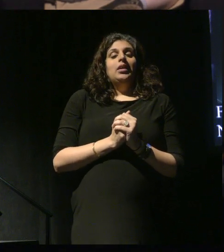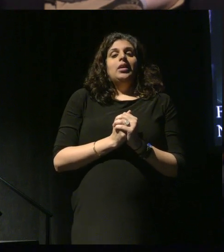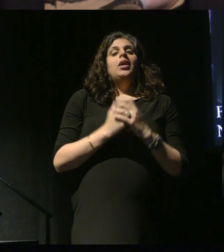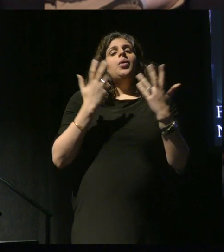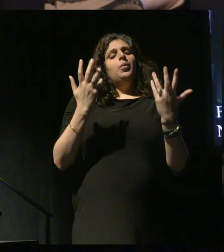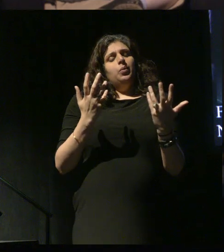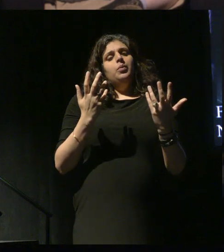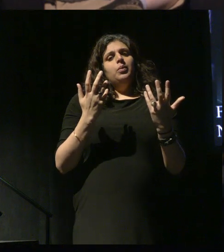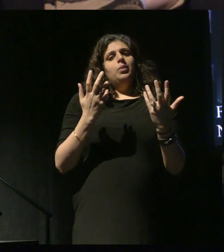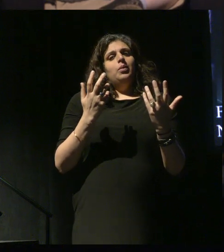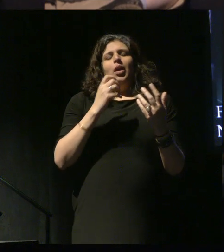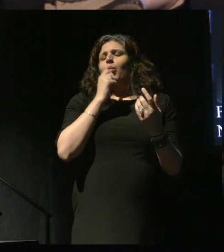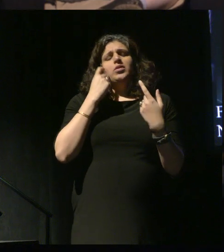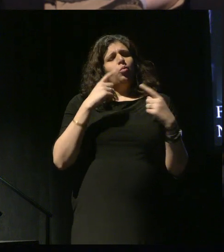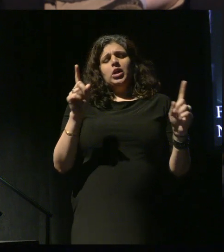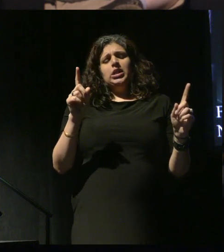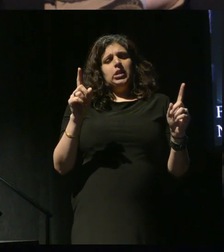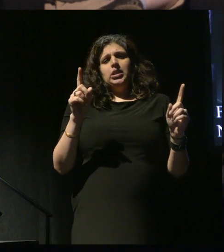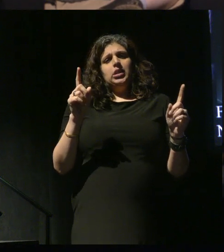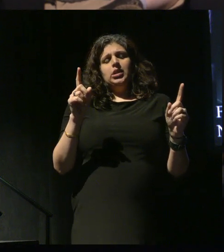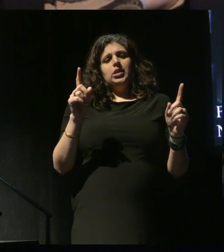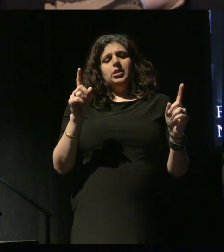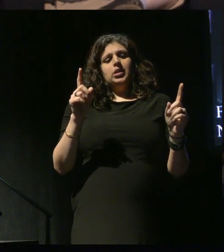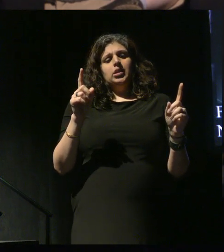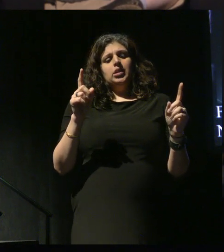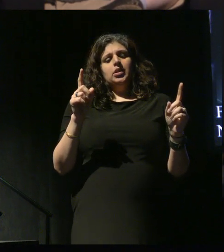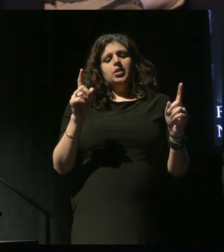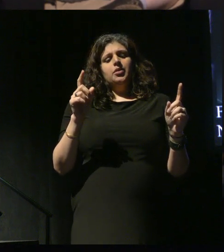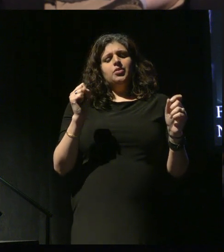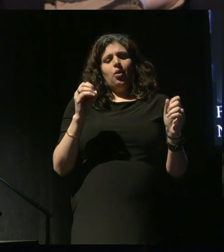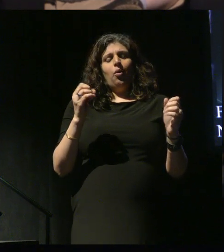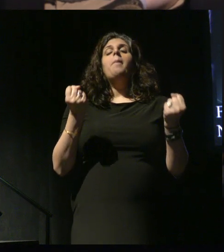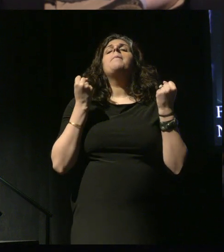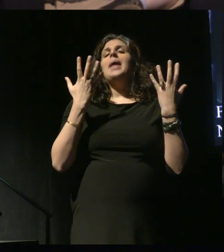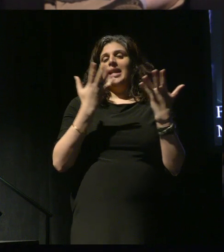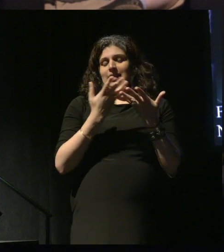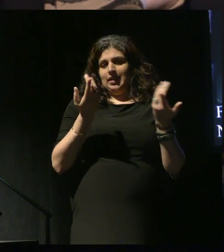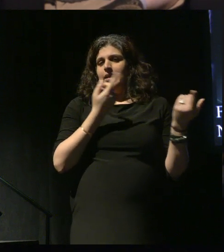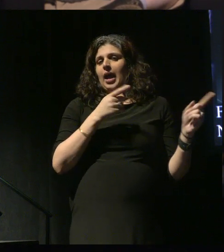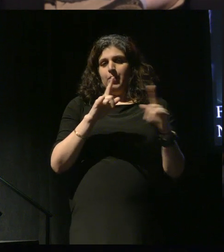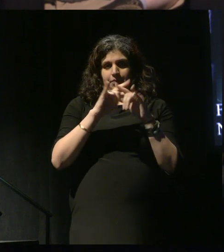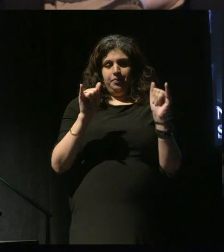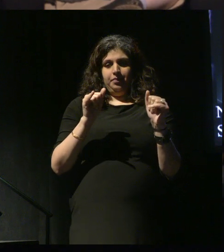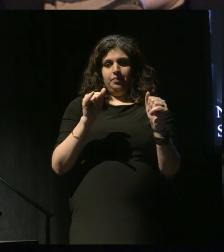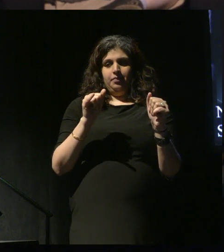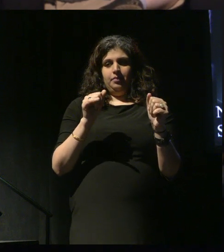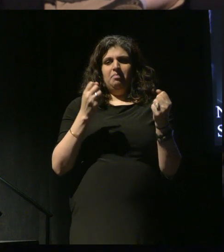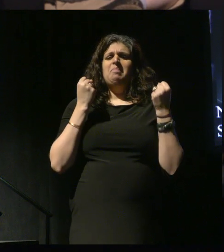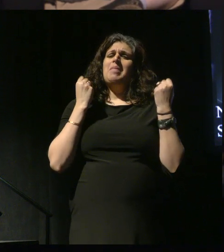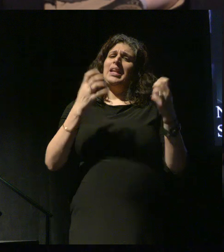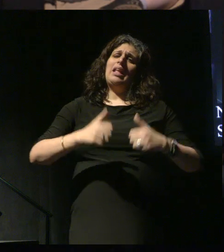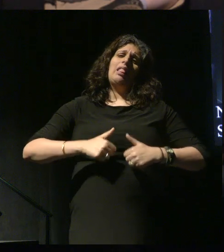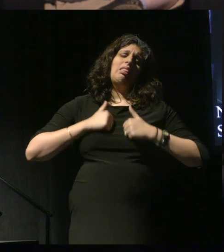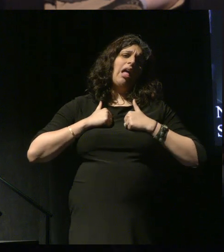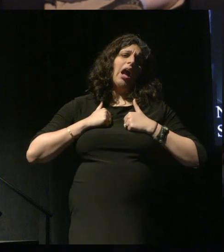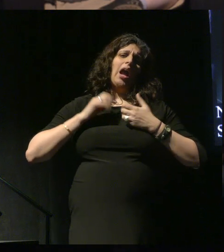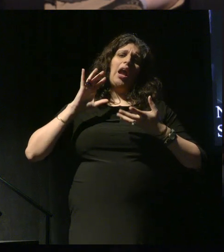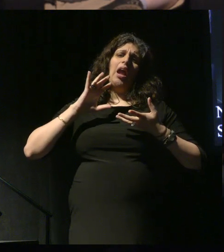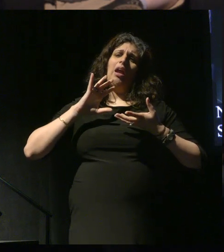like it just, you know, wasn't working. And then several things happened at once, like a number of life tragedies, including one where